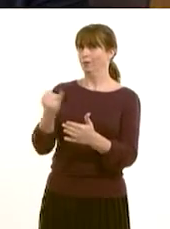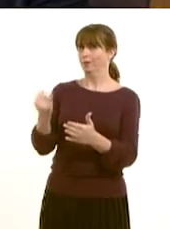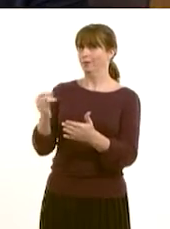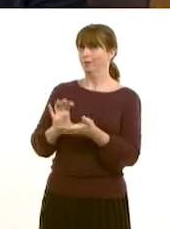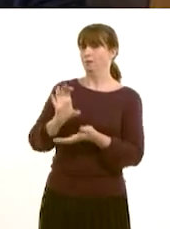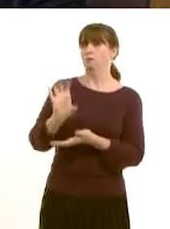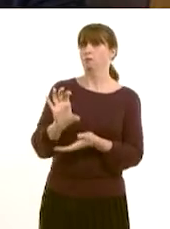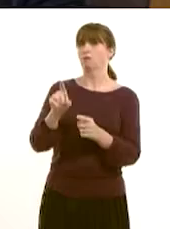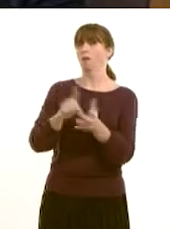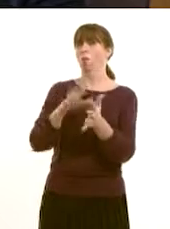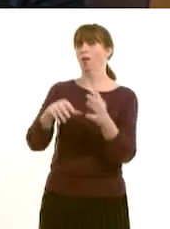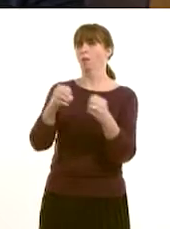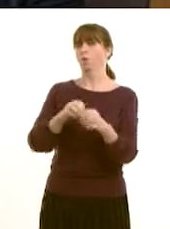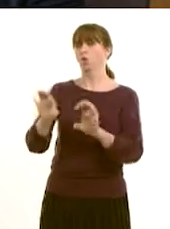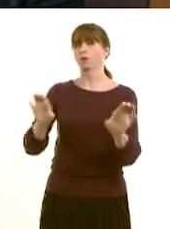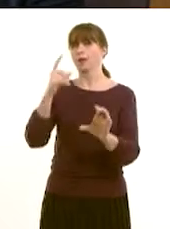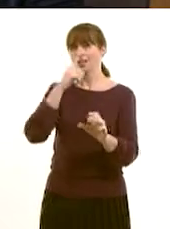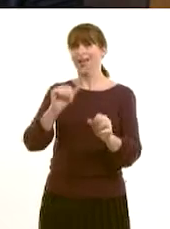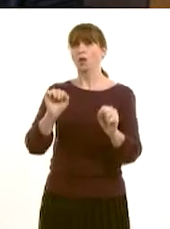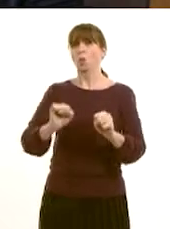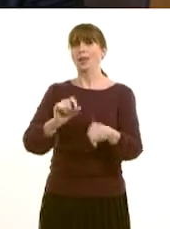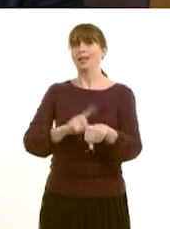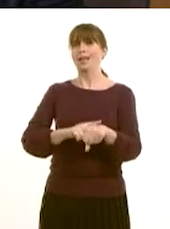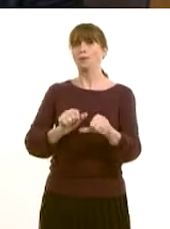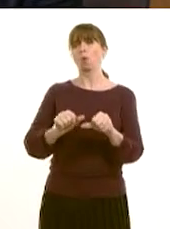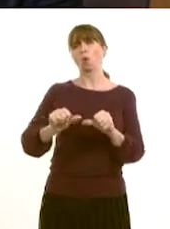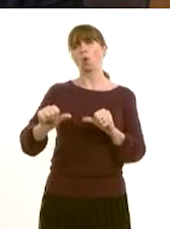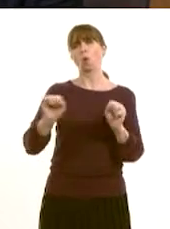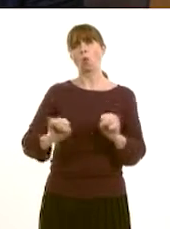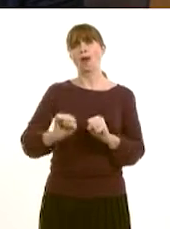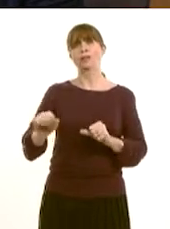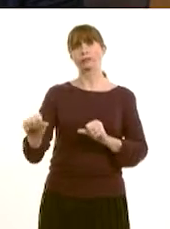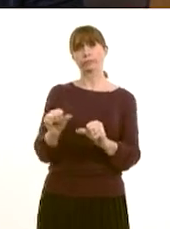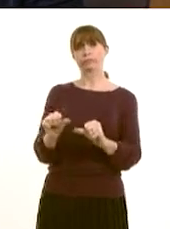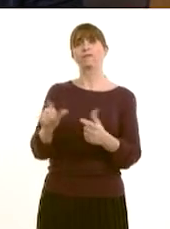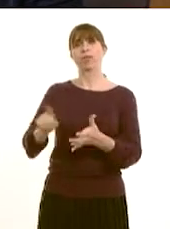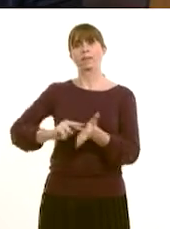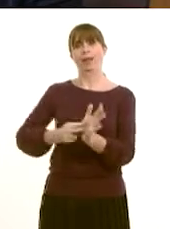boards to deliver the improvements in waiting times set out in their integrated medium-term plans. Andrew R.T.